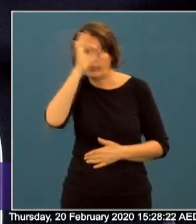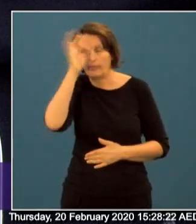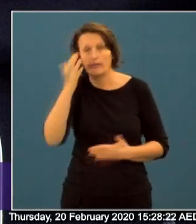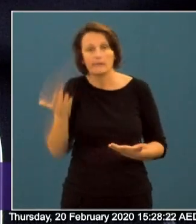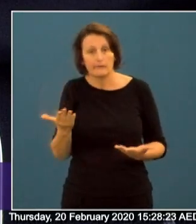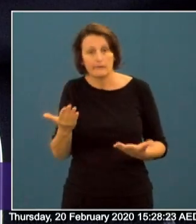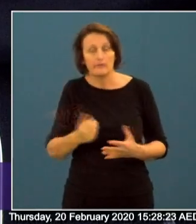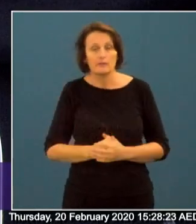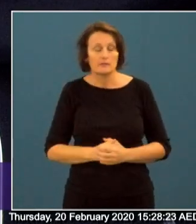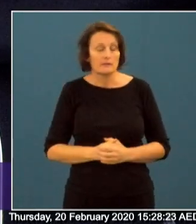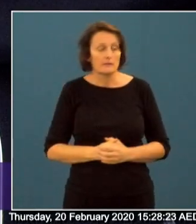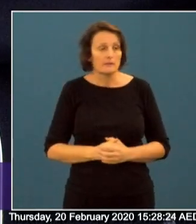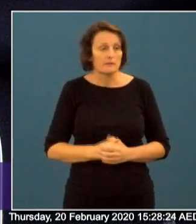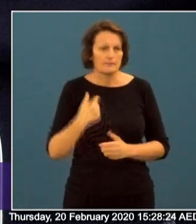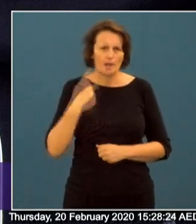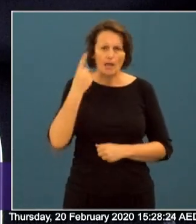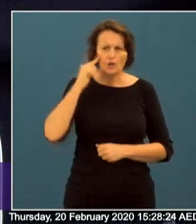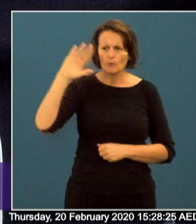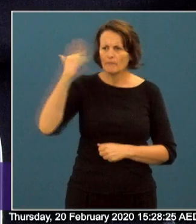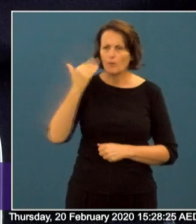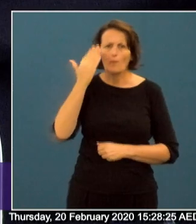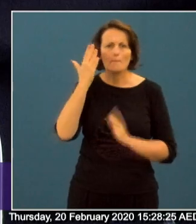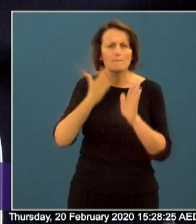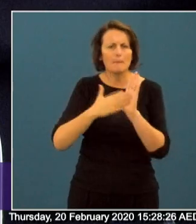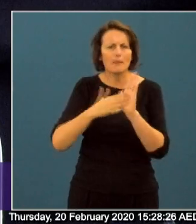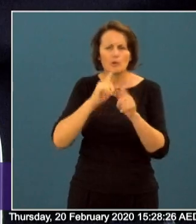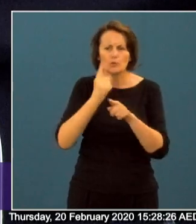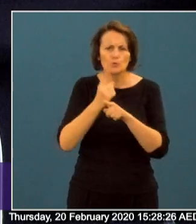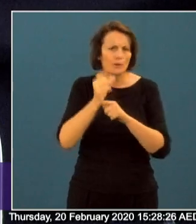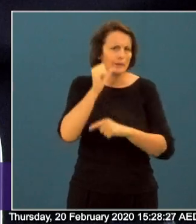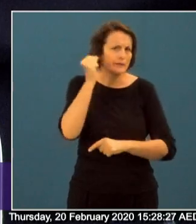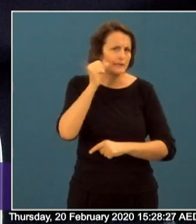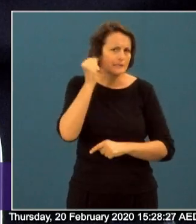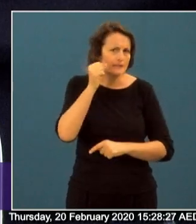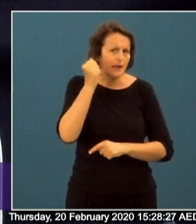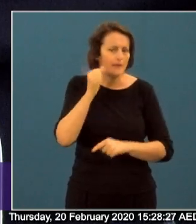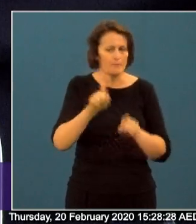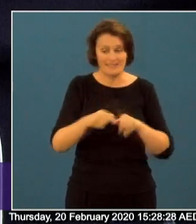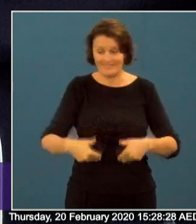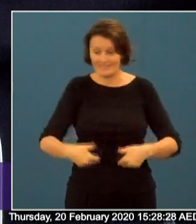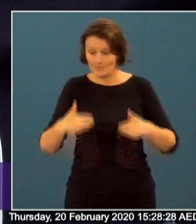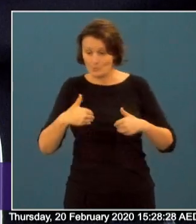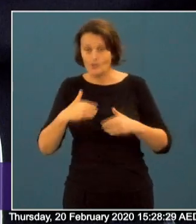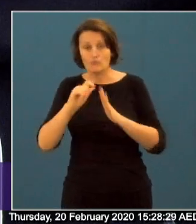I heard some of Toni Mitchell's presentation yesterday and Professor Trollor this morning — the powerful influence